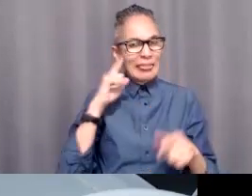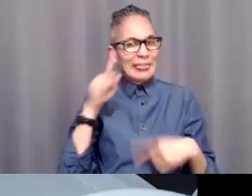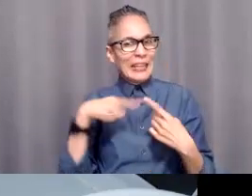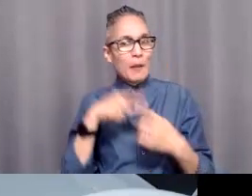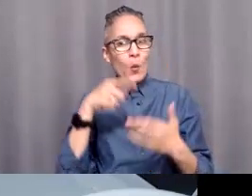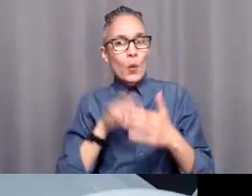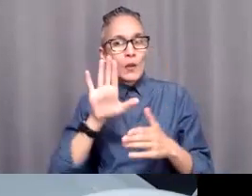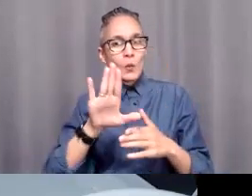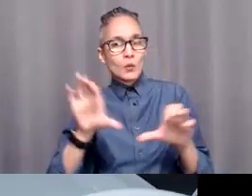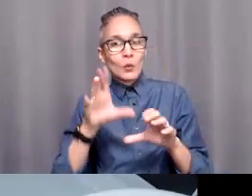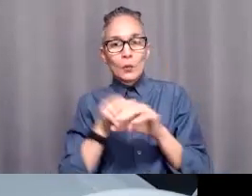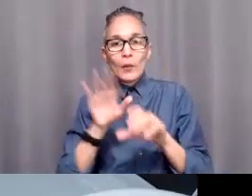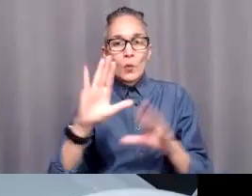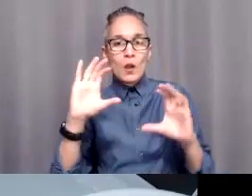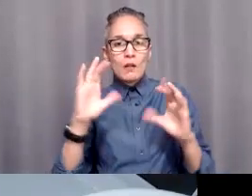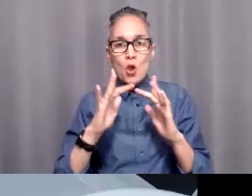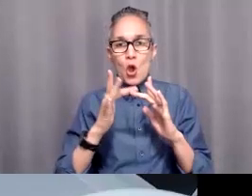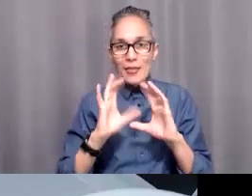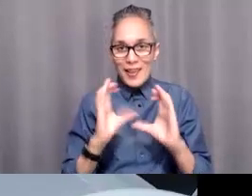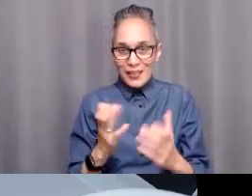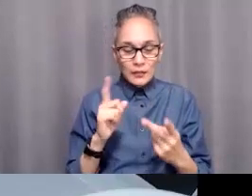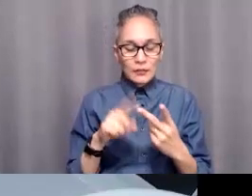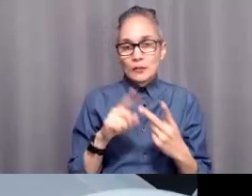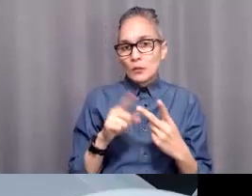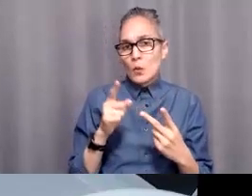classes, where you are initiating that interaction.